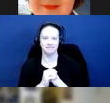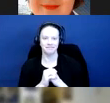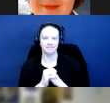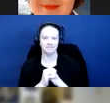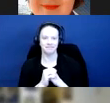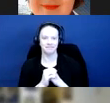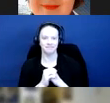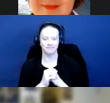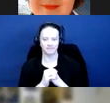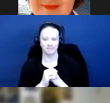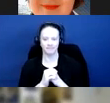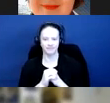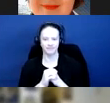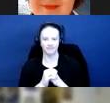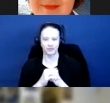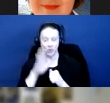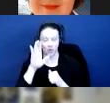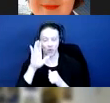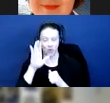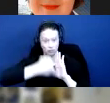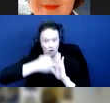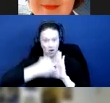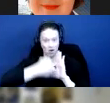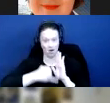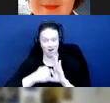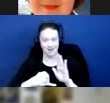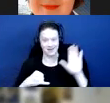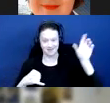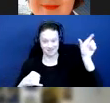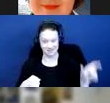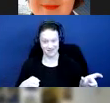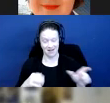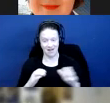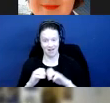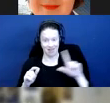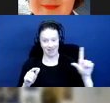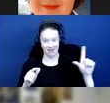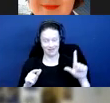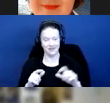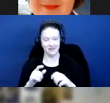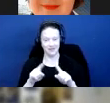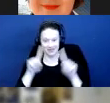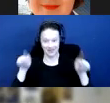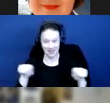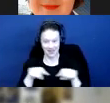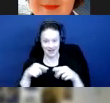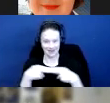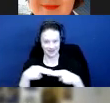So, the drawing on the left side of the slide to me